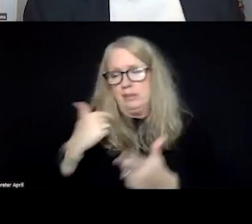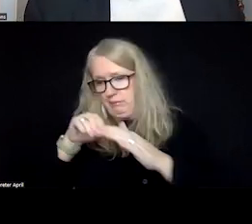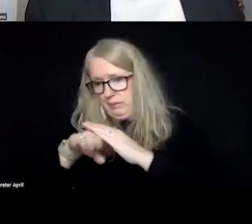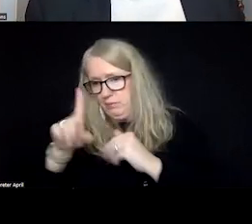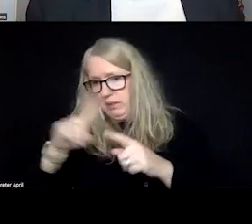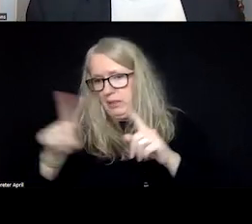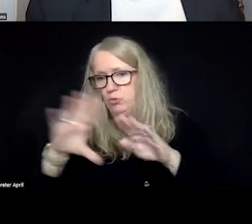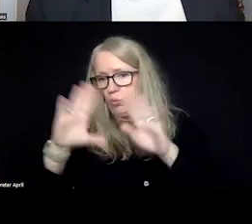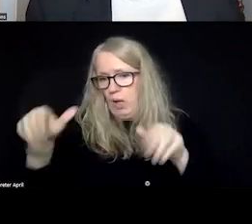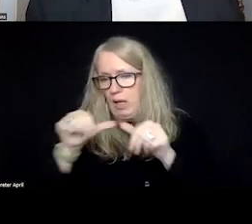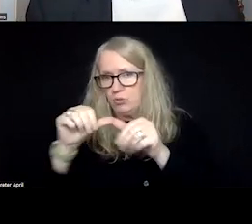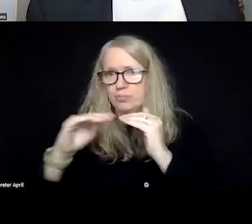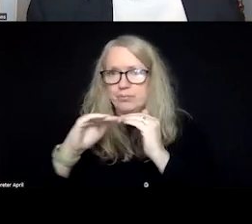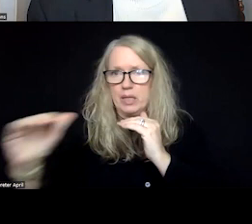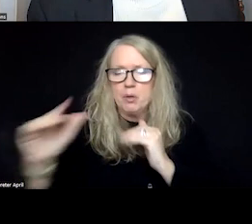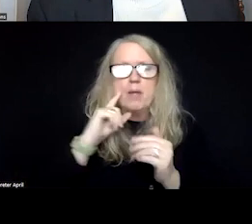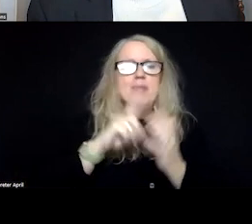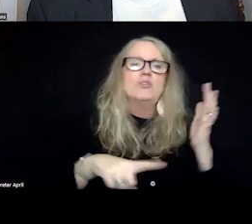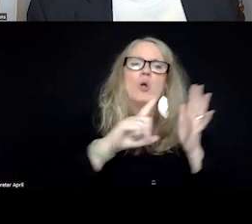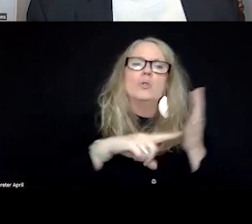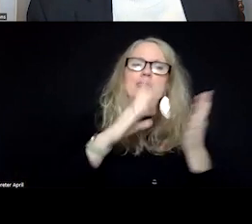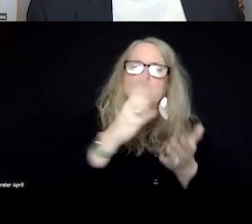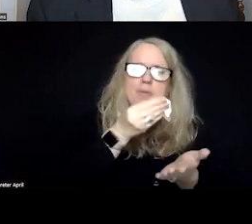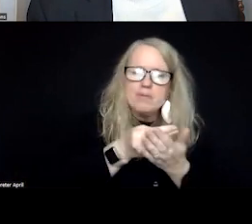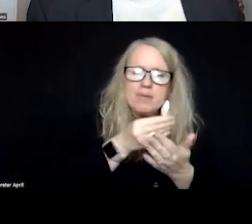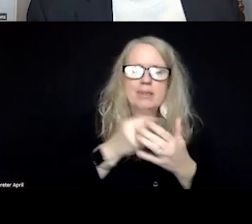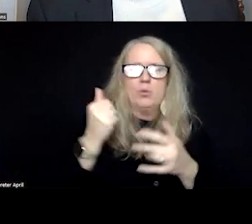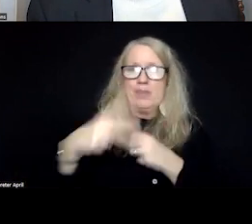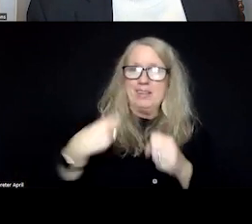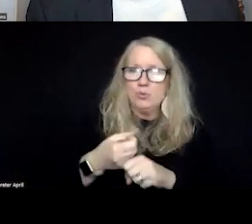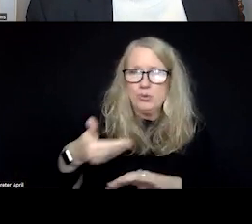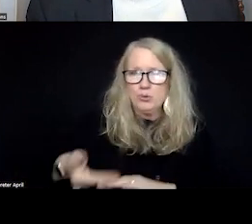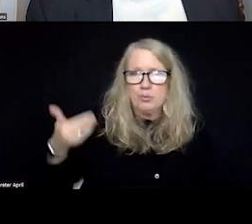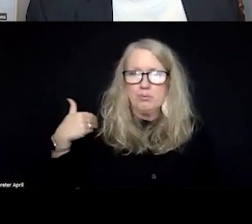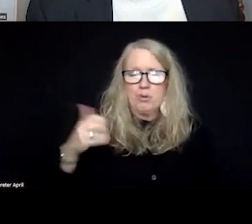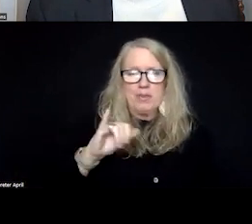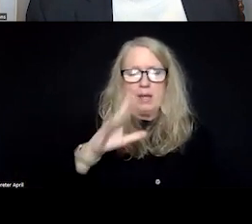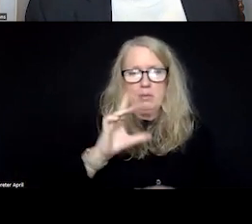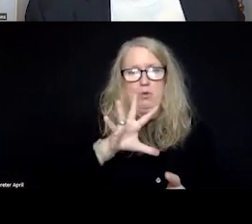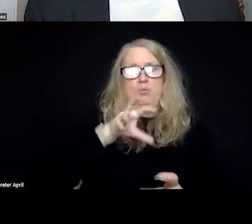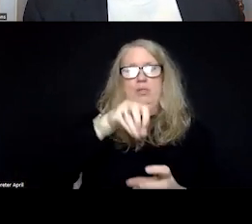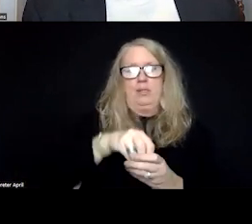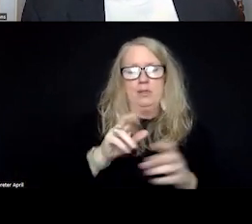THIS IS JUST SOME OF THE FINANCIAL DATA. THE TWO YEARS BEFORE WE ENGAGE PEOPLE, THIS